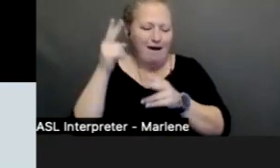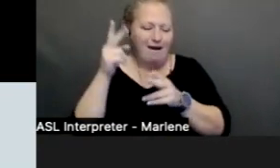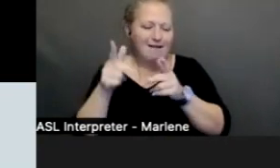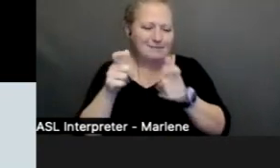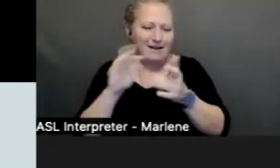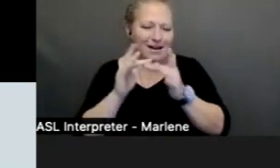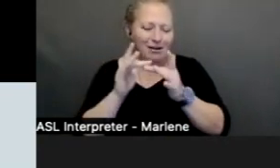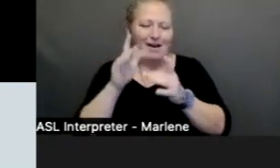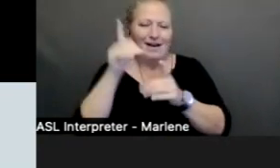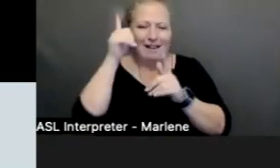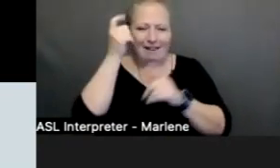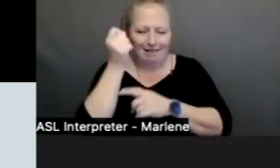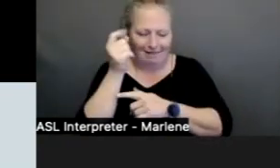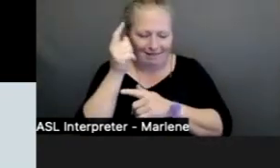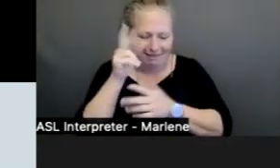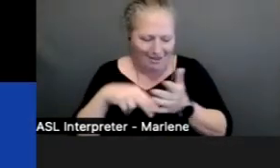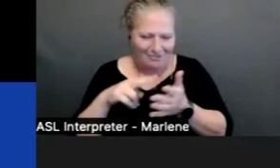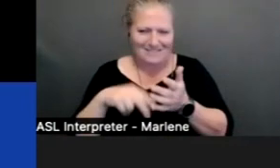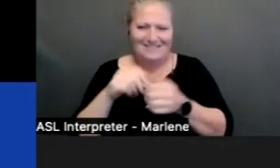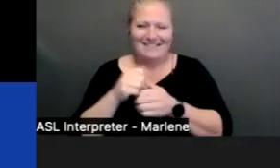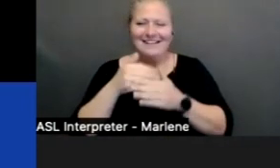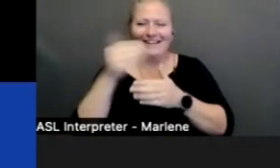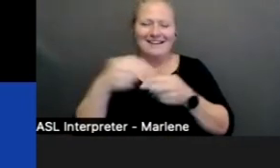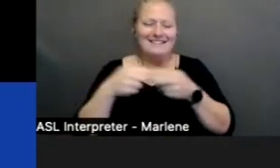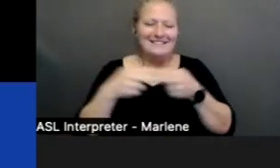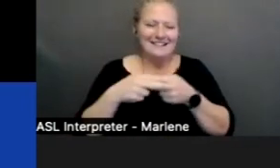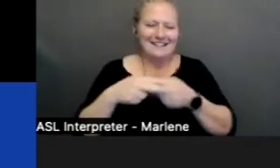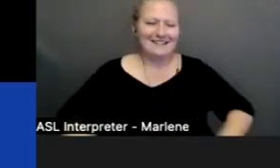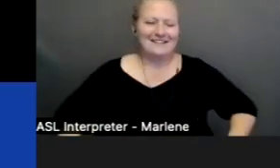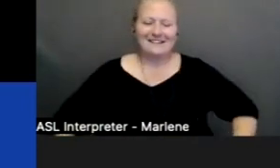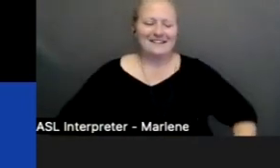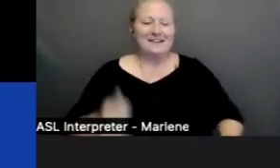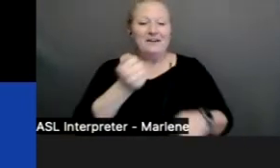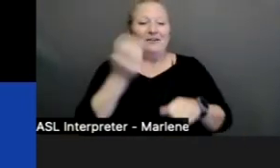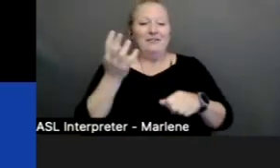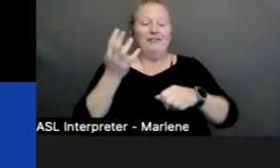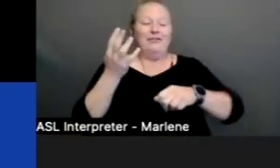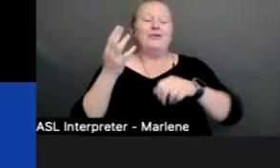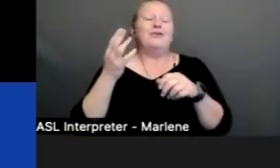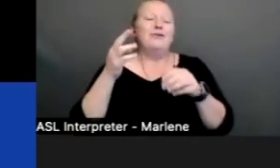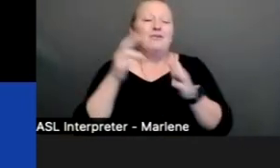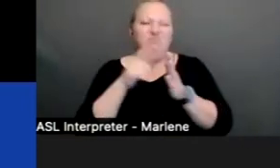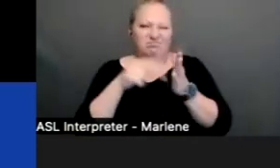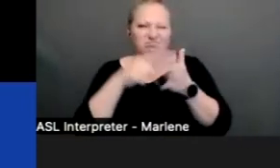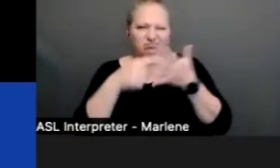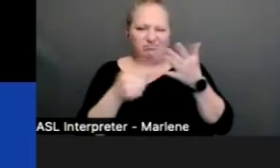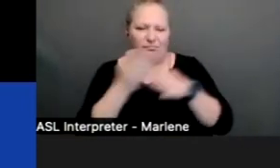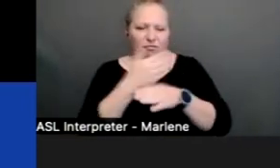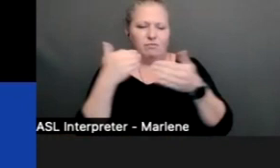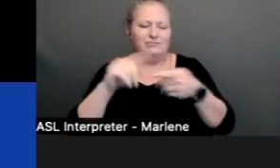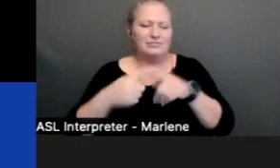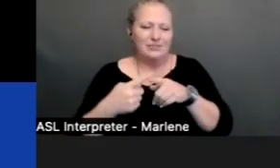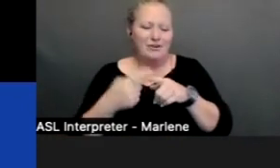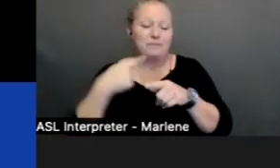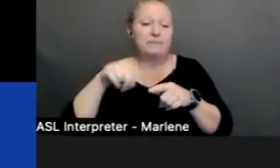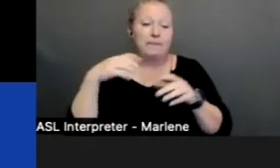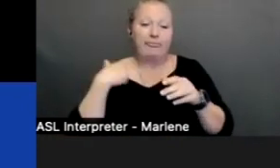Next slide please. Just a few housekeeping items before we get started, we do have ASL